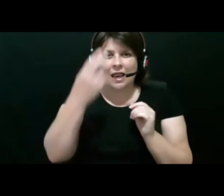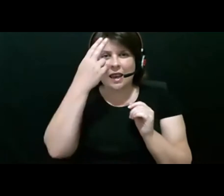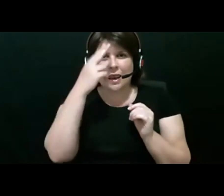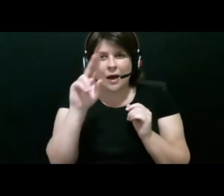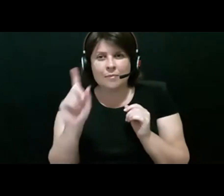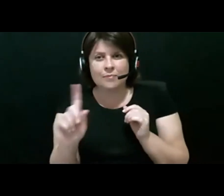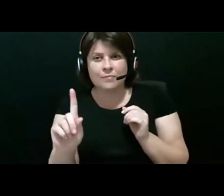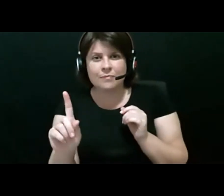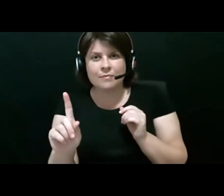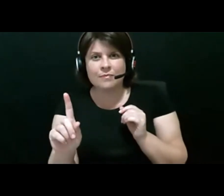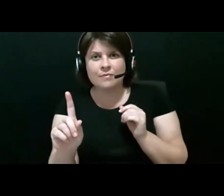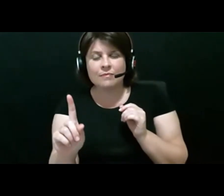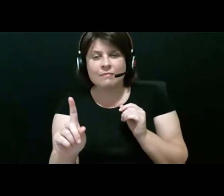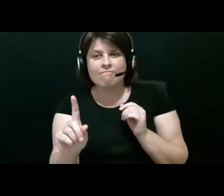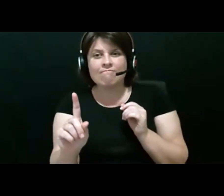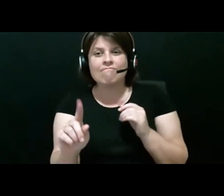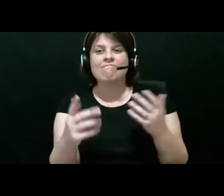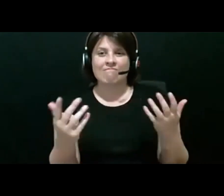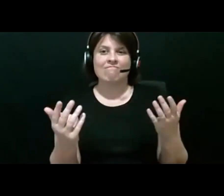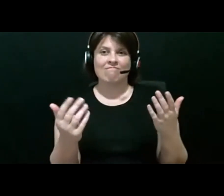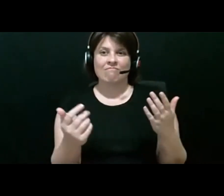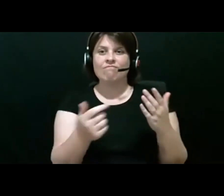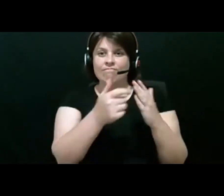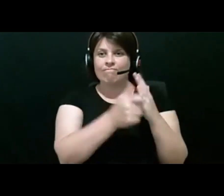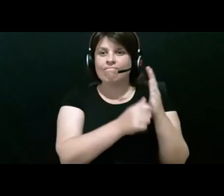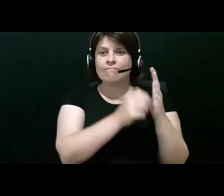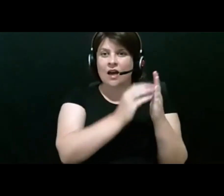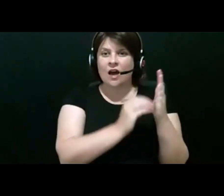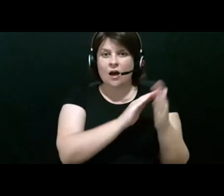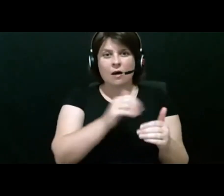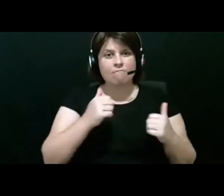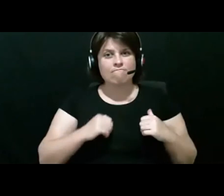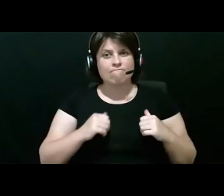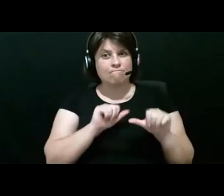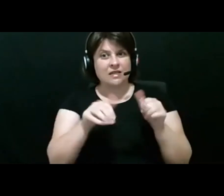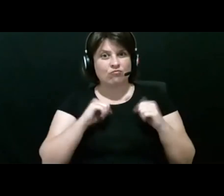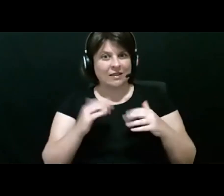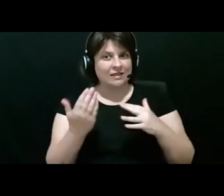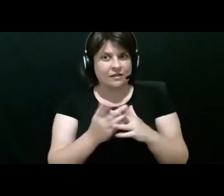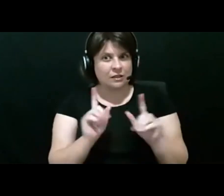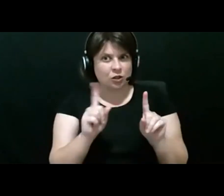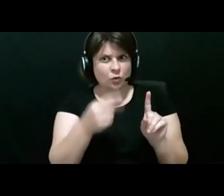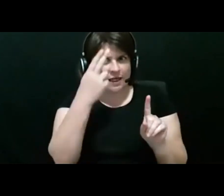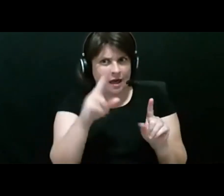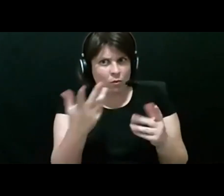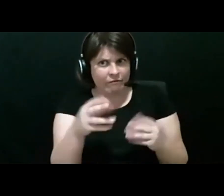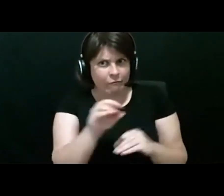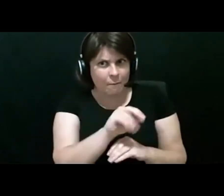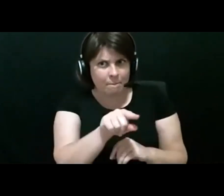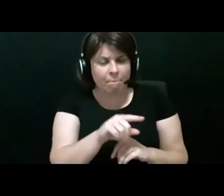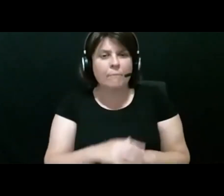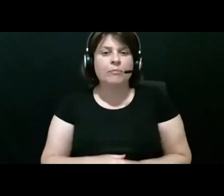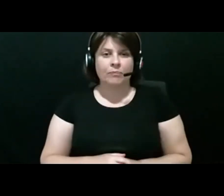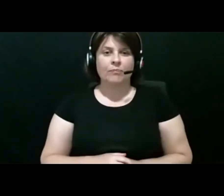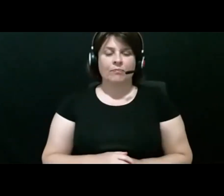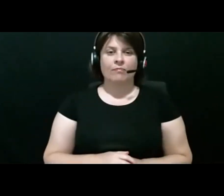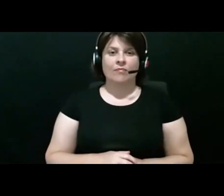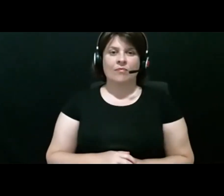Would it be possible to get the journal article sighted about best practice interventions?